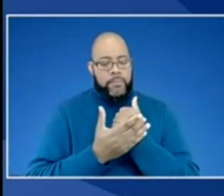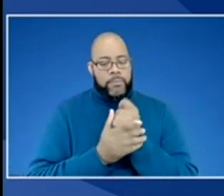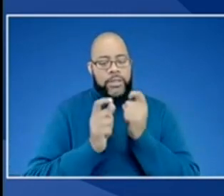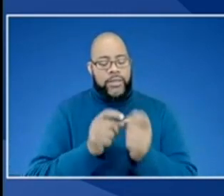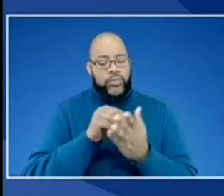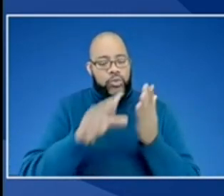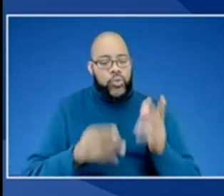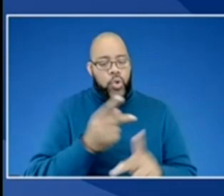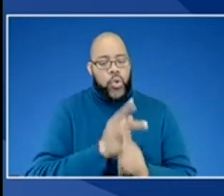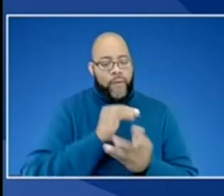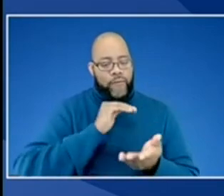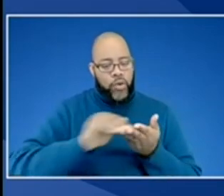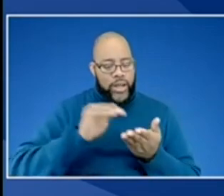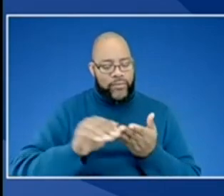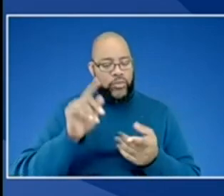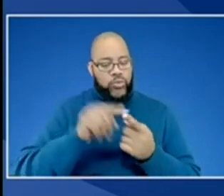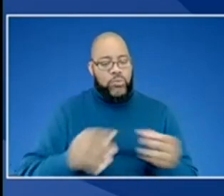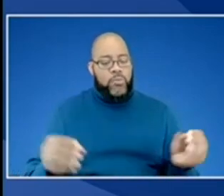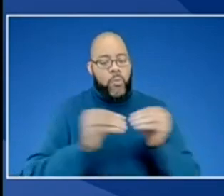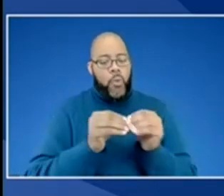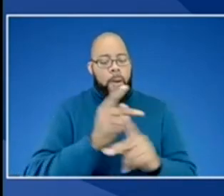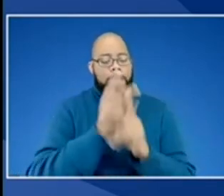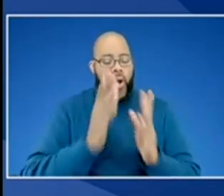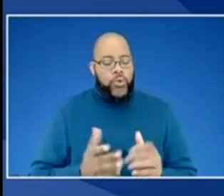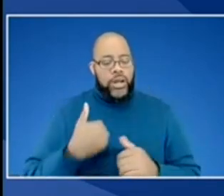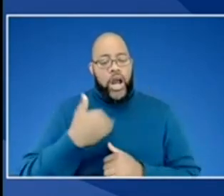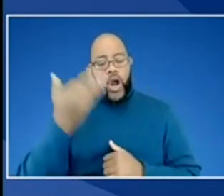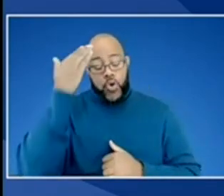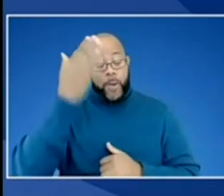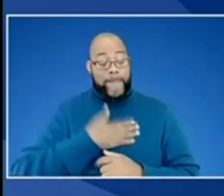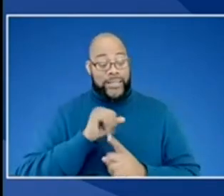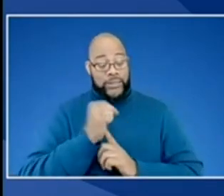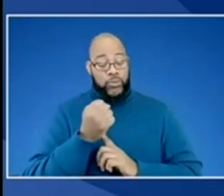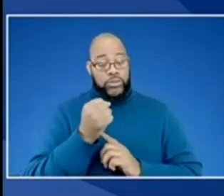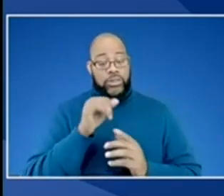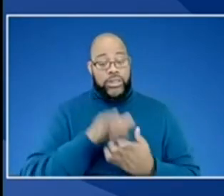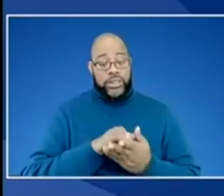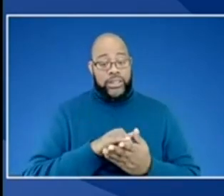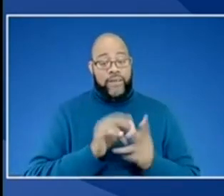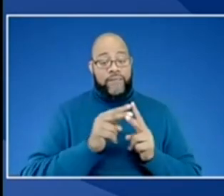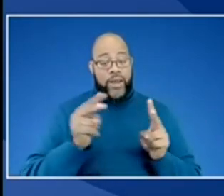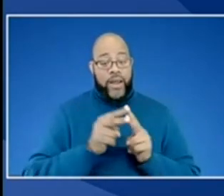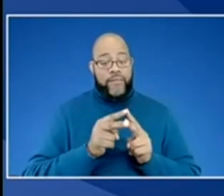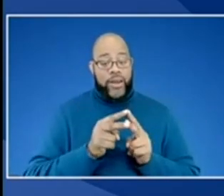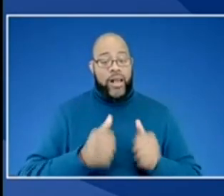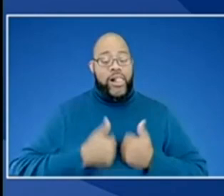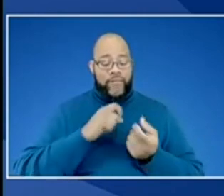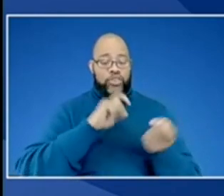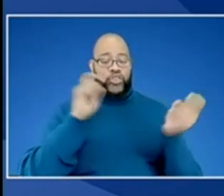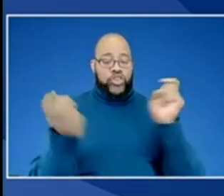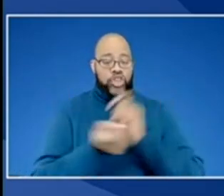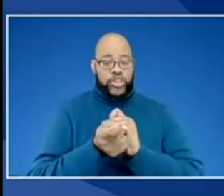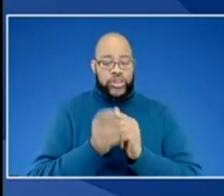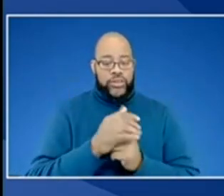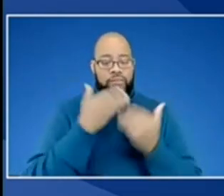forgiveness to more borrowers. I know in my case it was very much life-changing. Thank you so much.